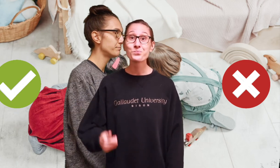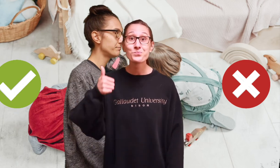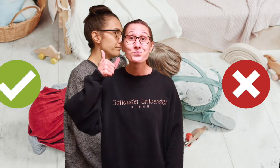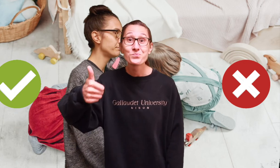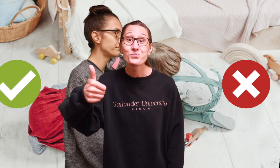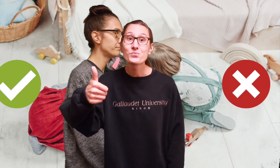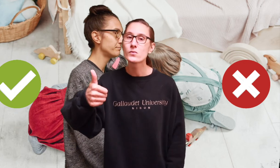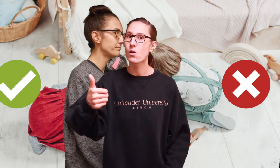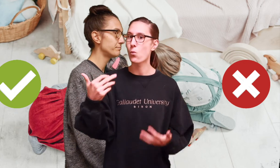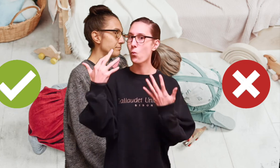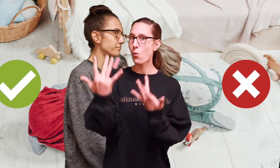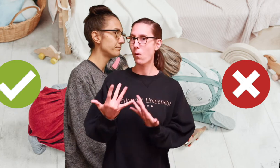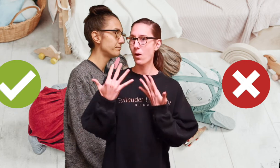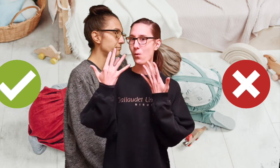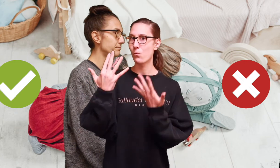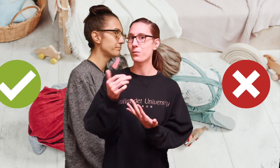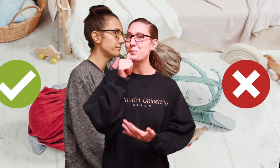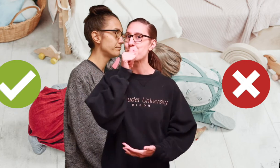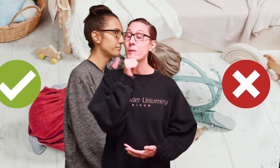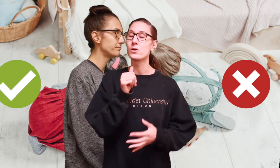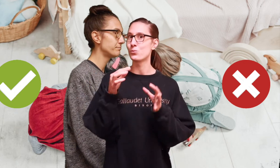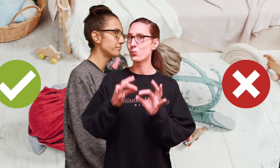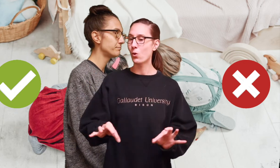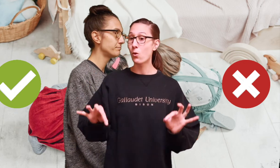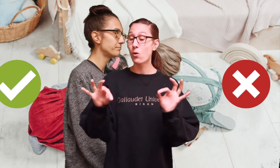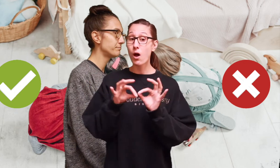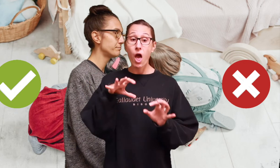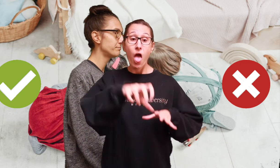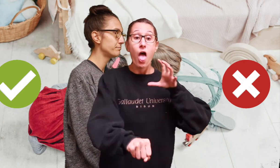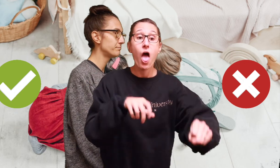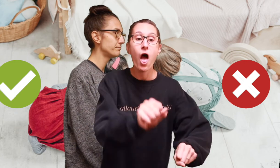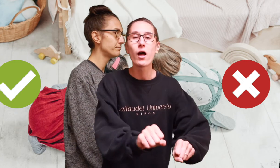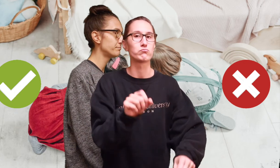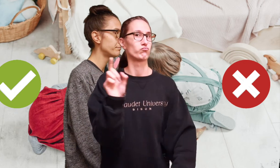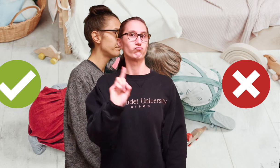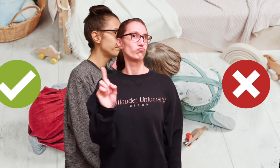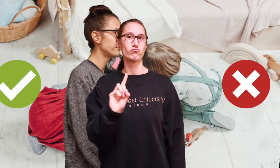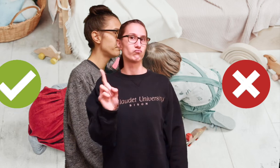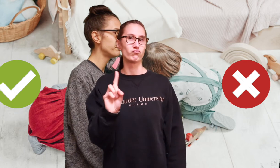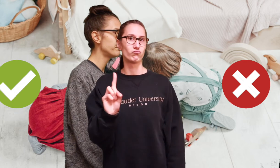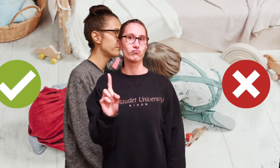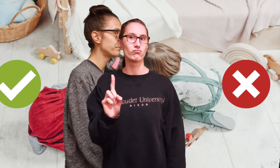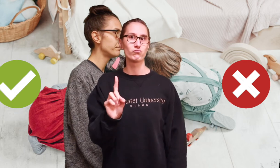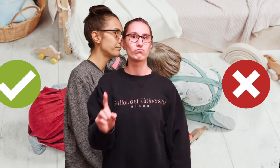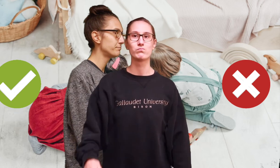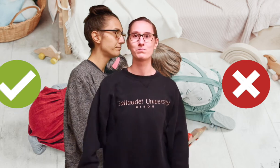Good! Waiting patiently is important. Don't just grab and take things